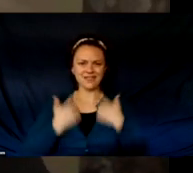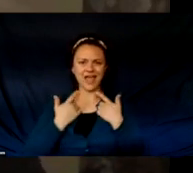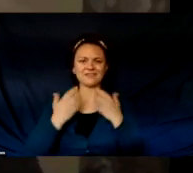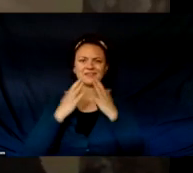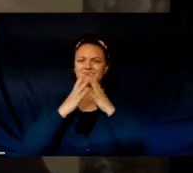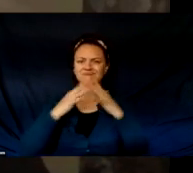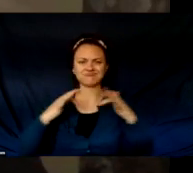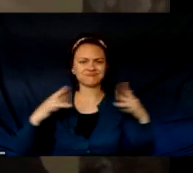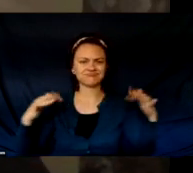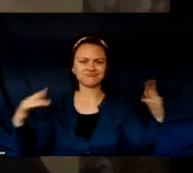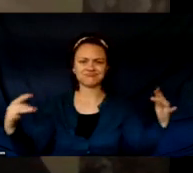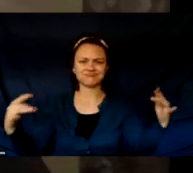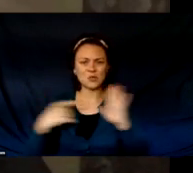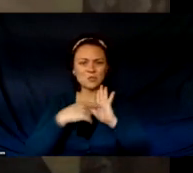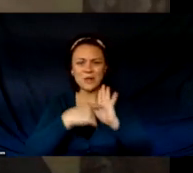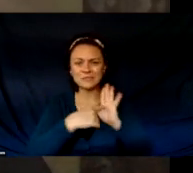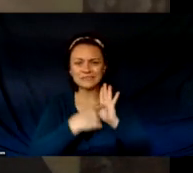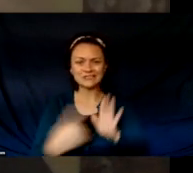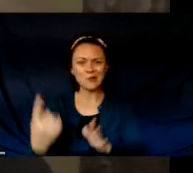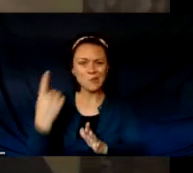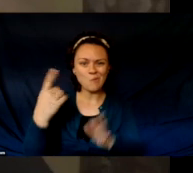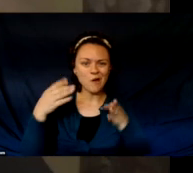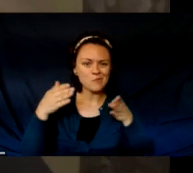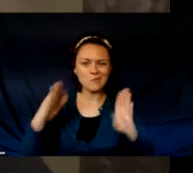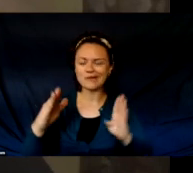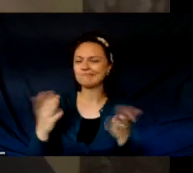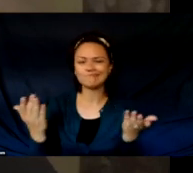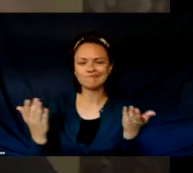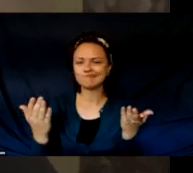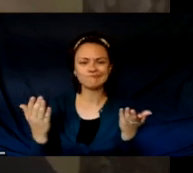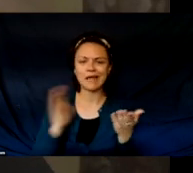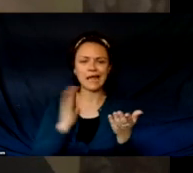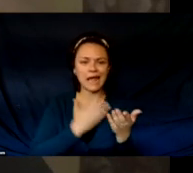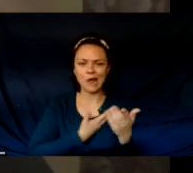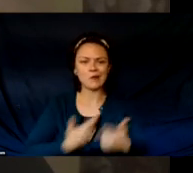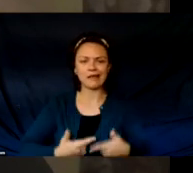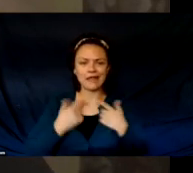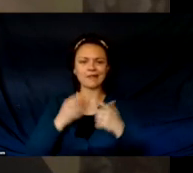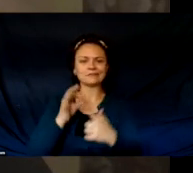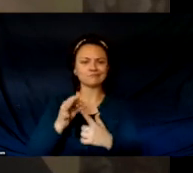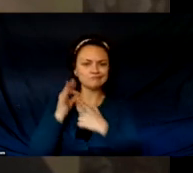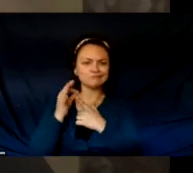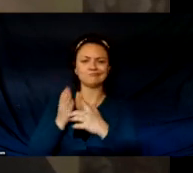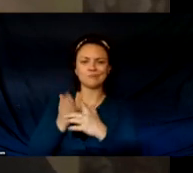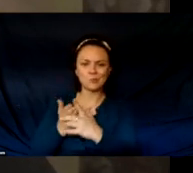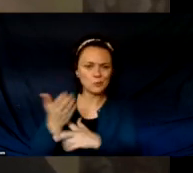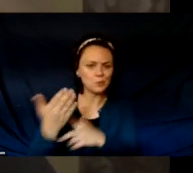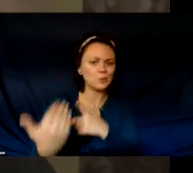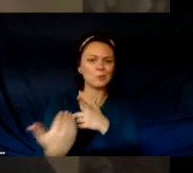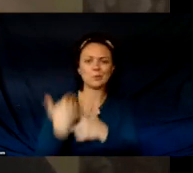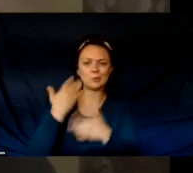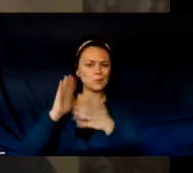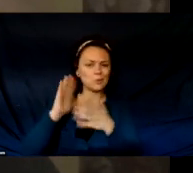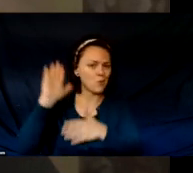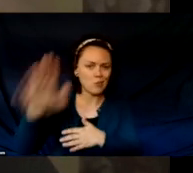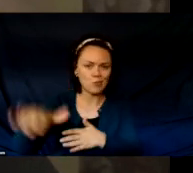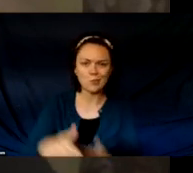throughout that there is a difference between the trauma,